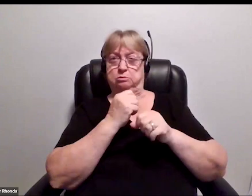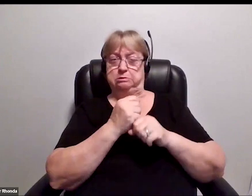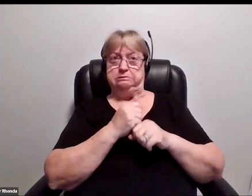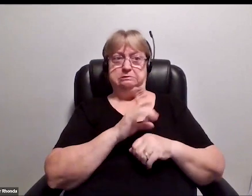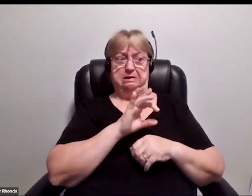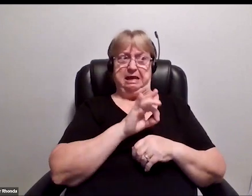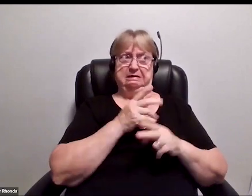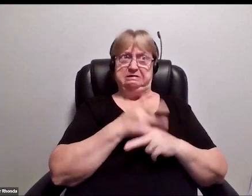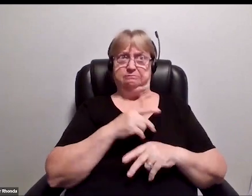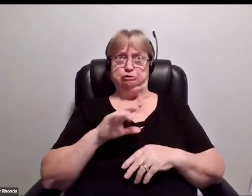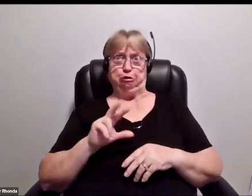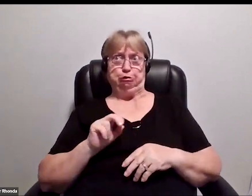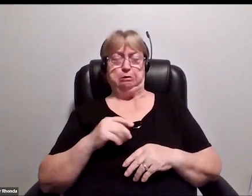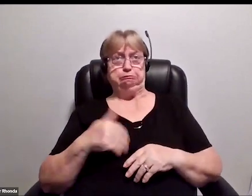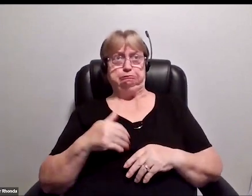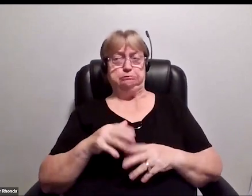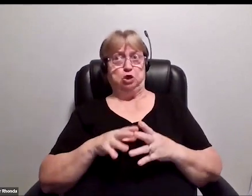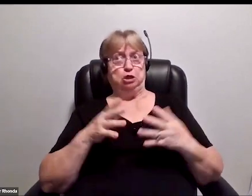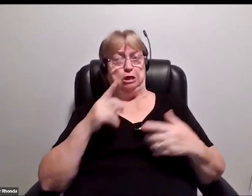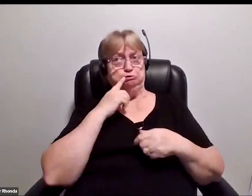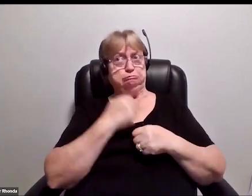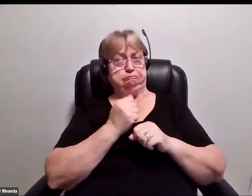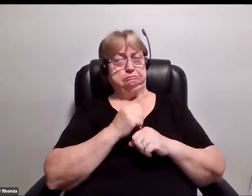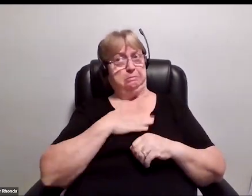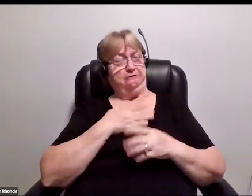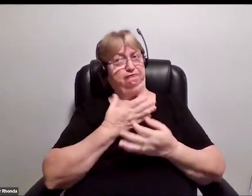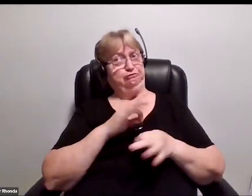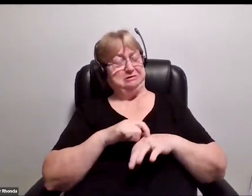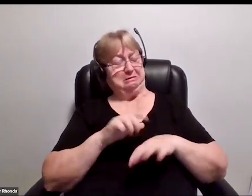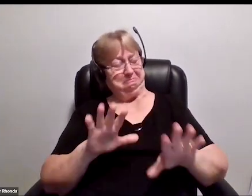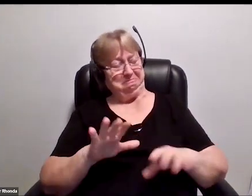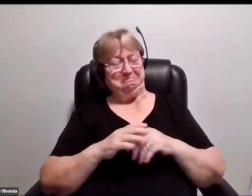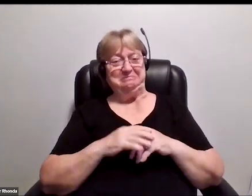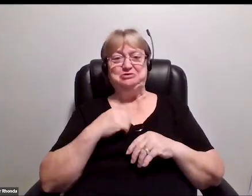It's a lot to create in our free time. We were thinking it would be lovely